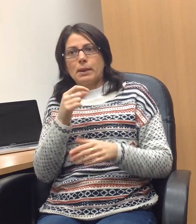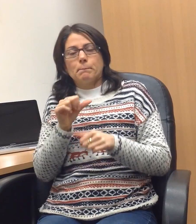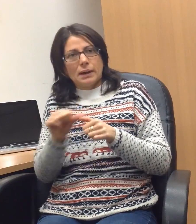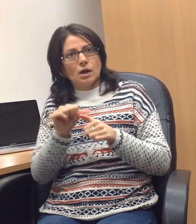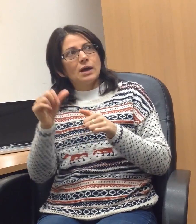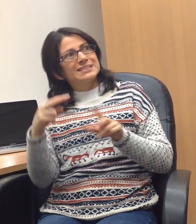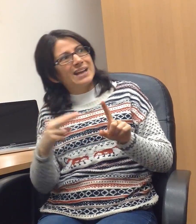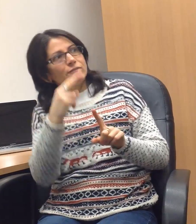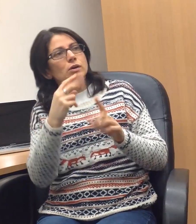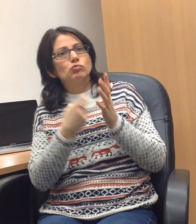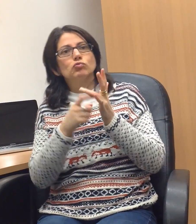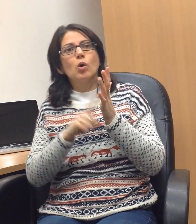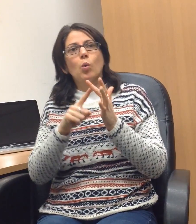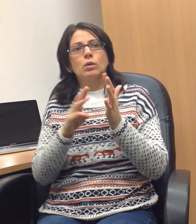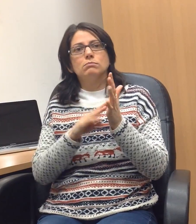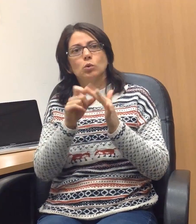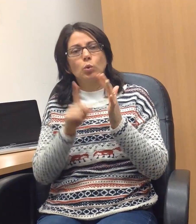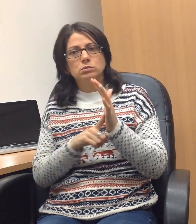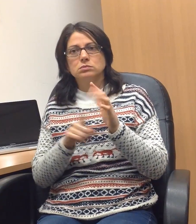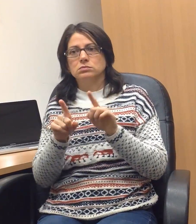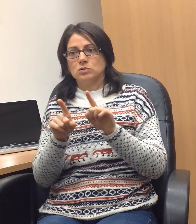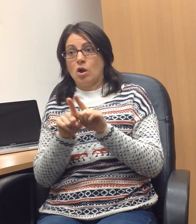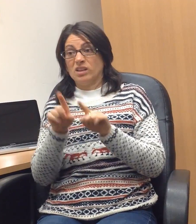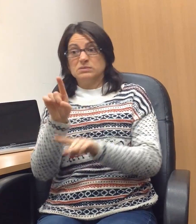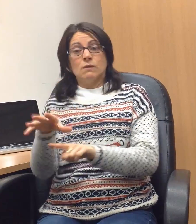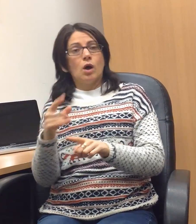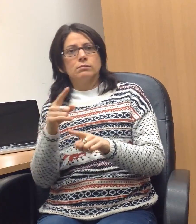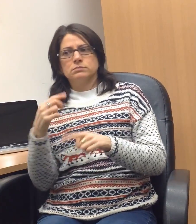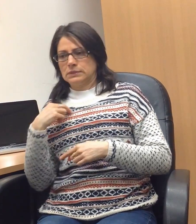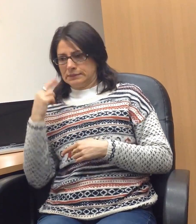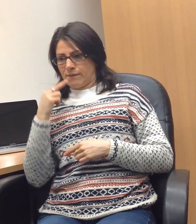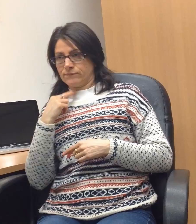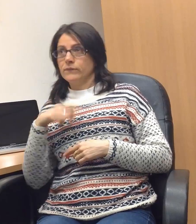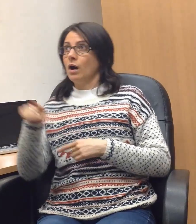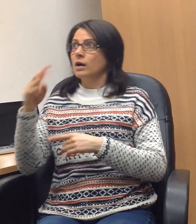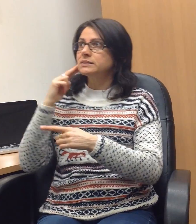also to feel better seeing a deaf or hard of hearing role